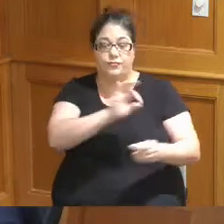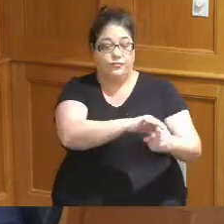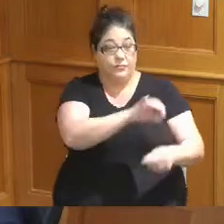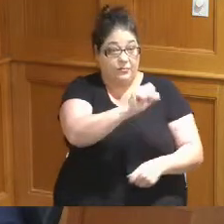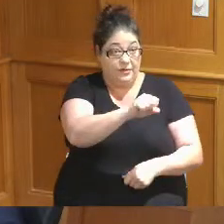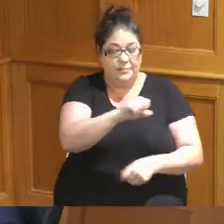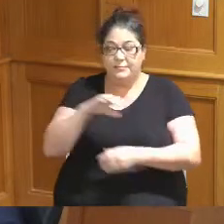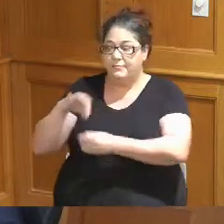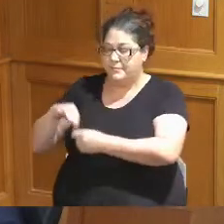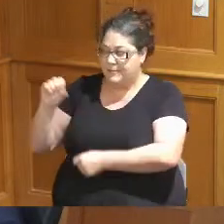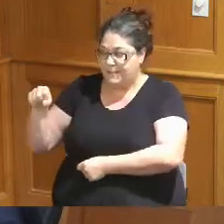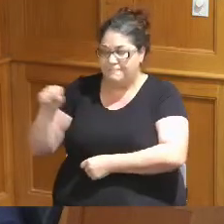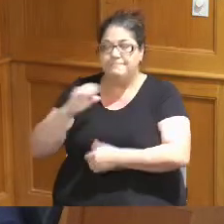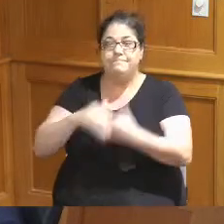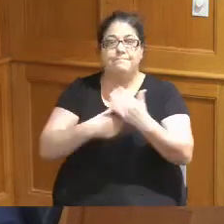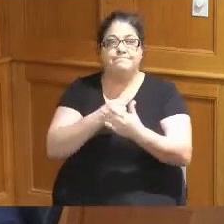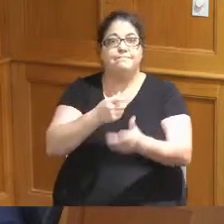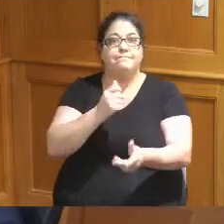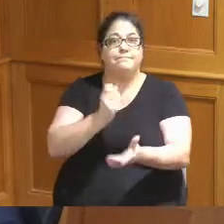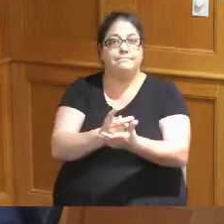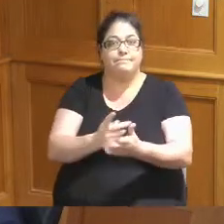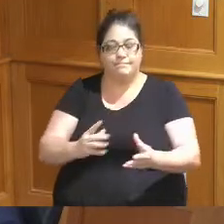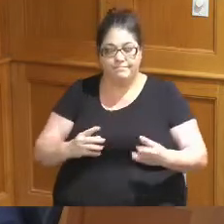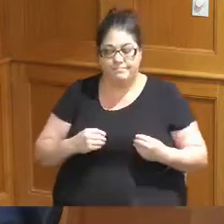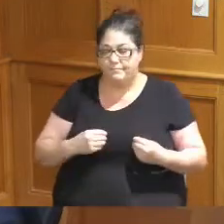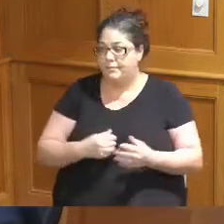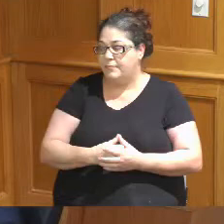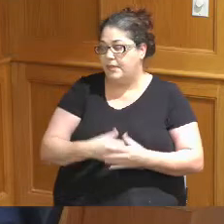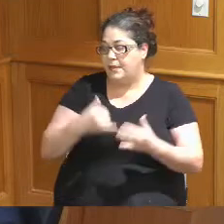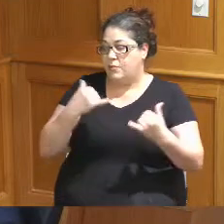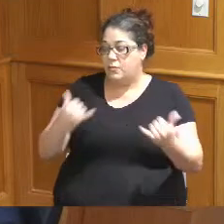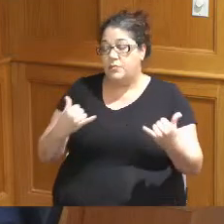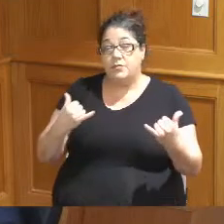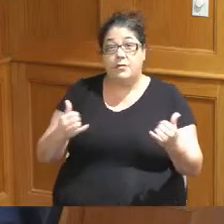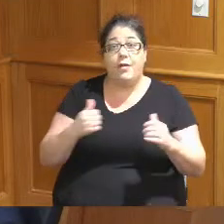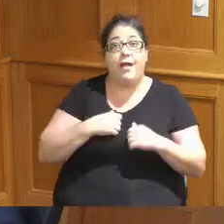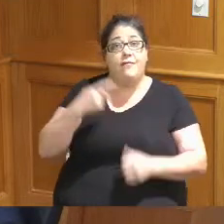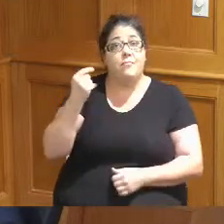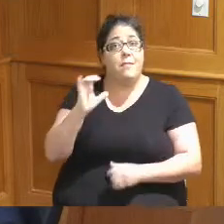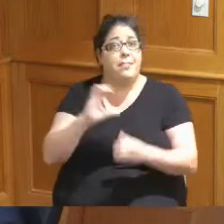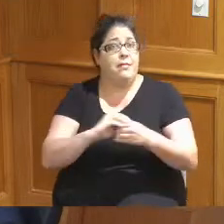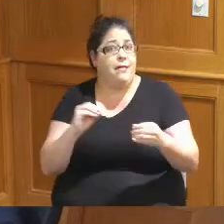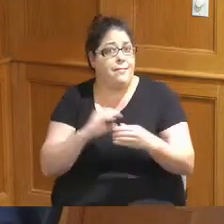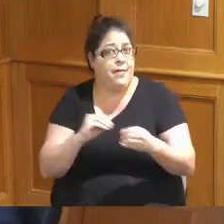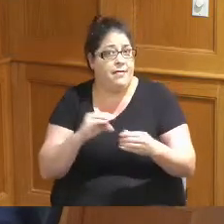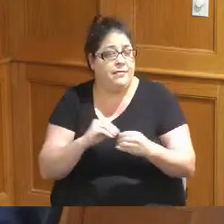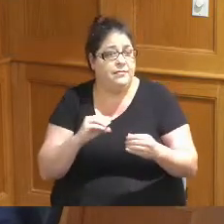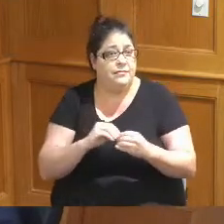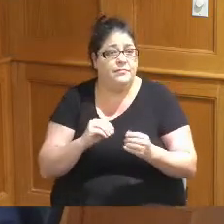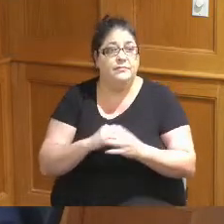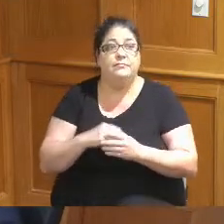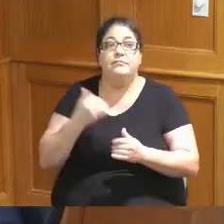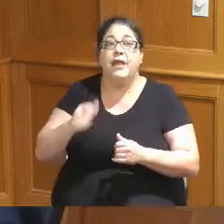Dumas yes okay thank you we have public comments is anyone on Zoom